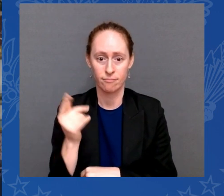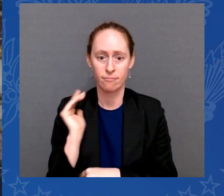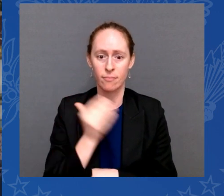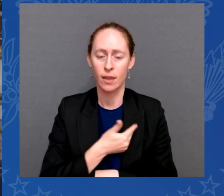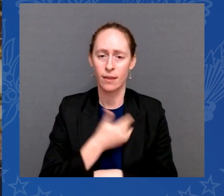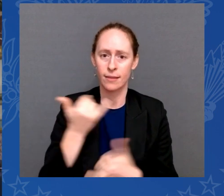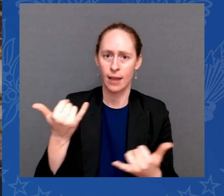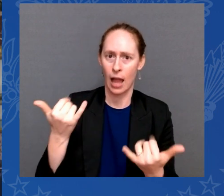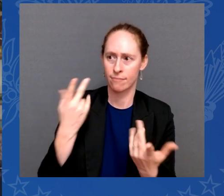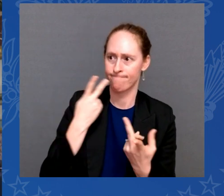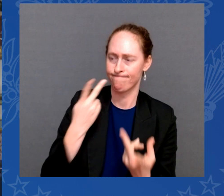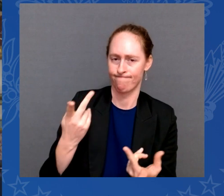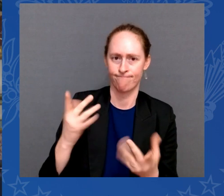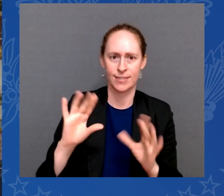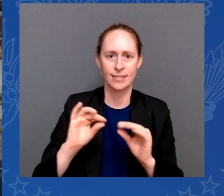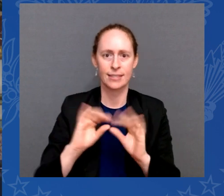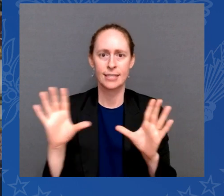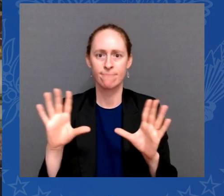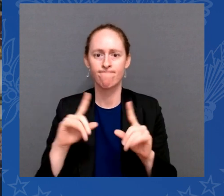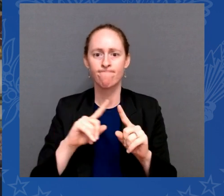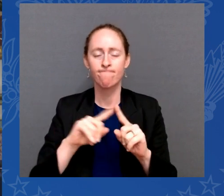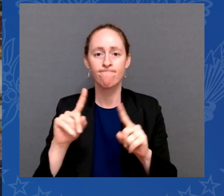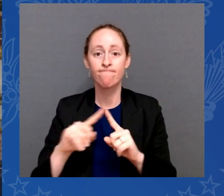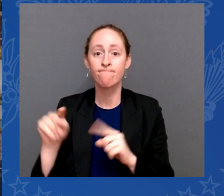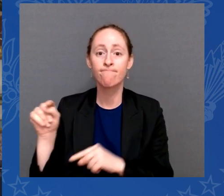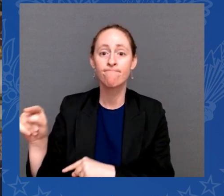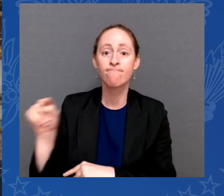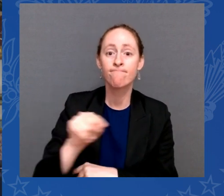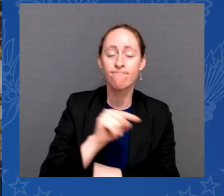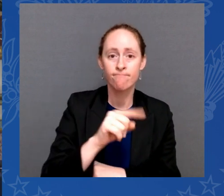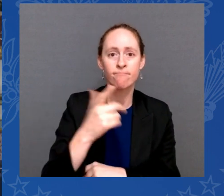that exist right now in these United States of America --